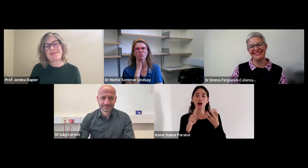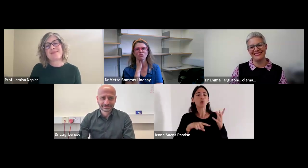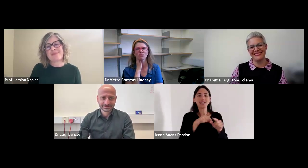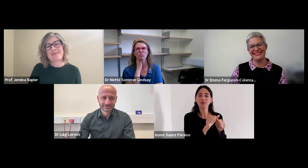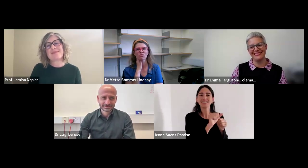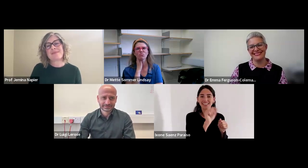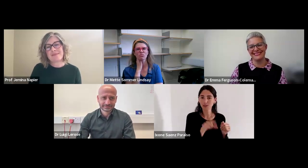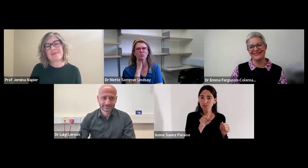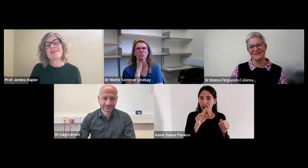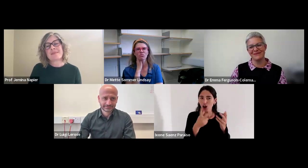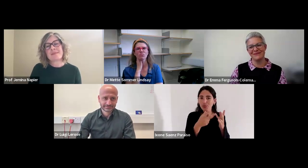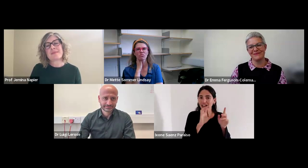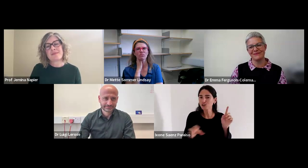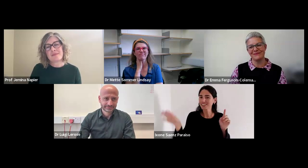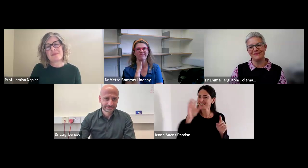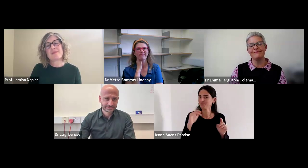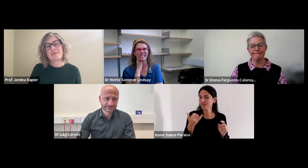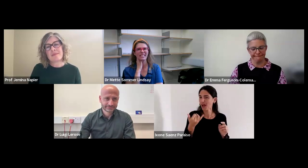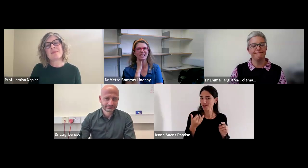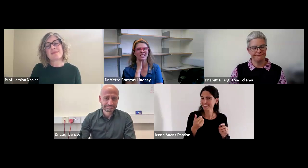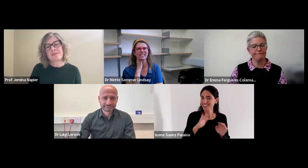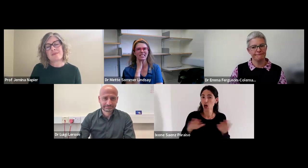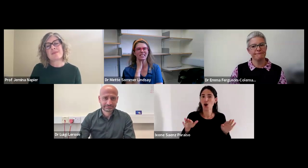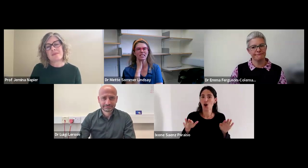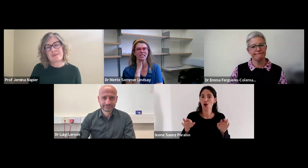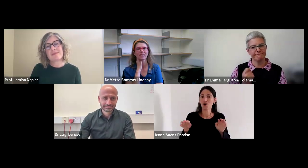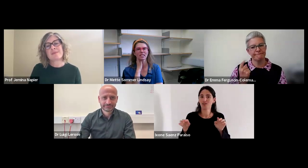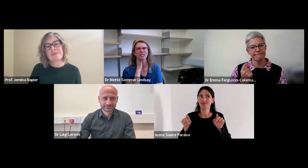there are so many. So the UK is better. But if you look at other countries,